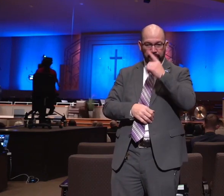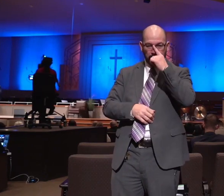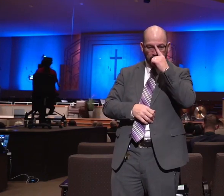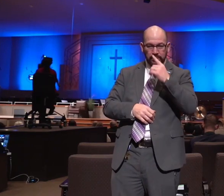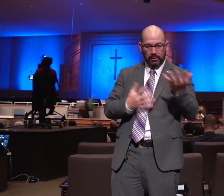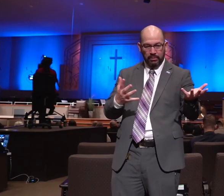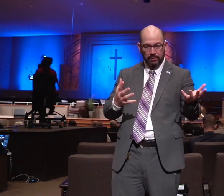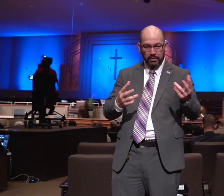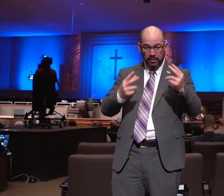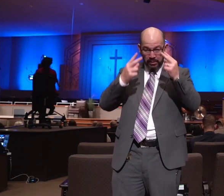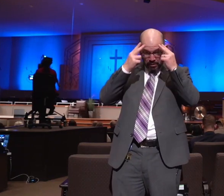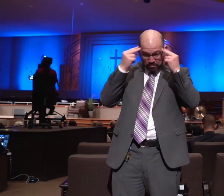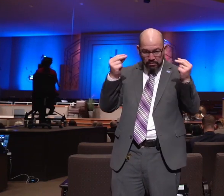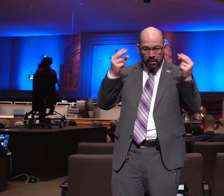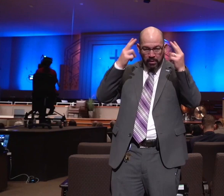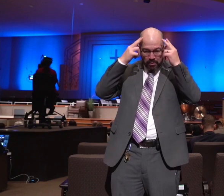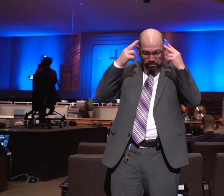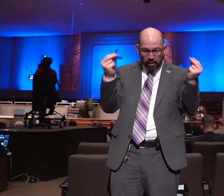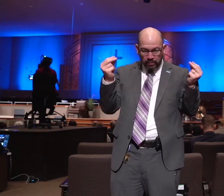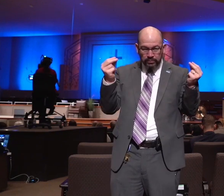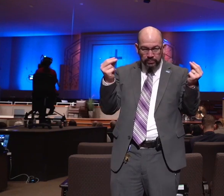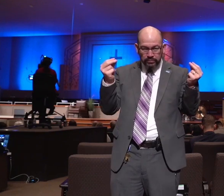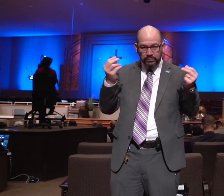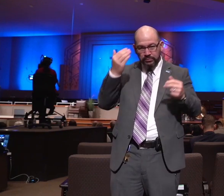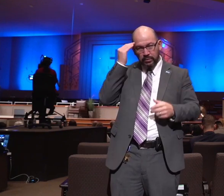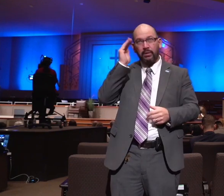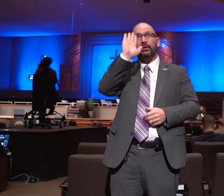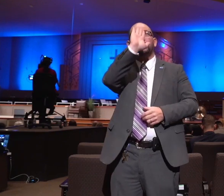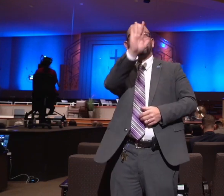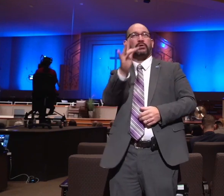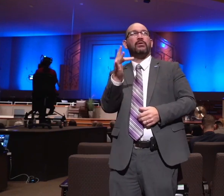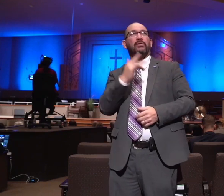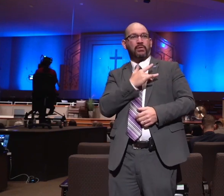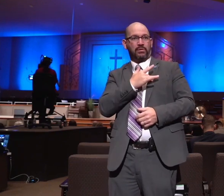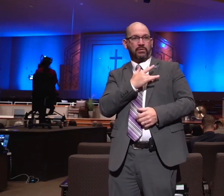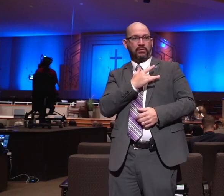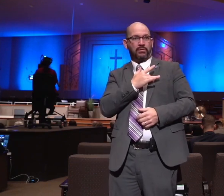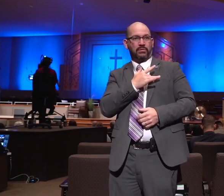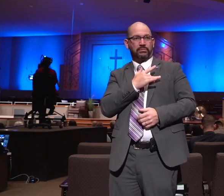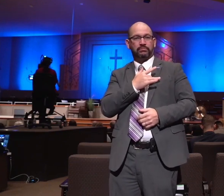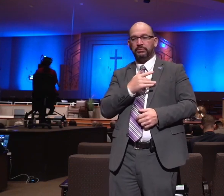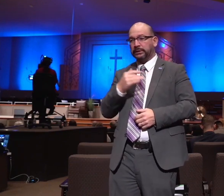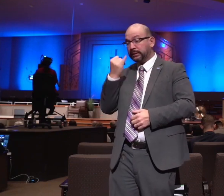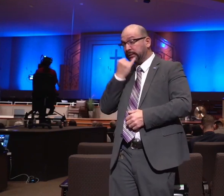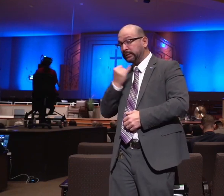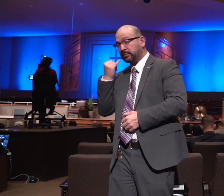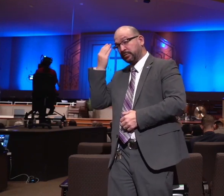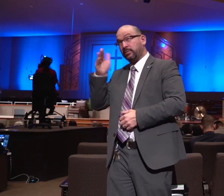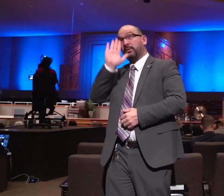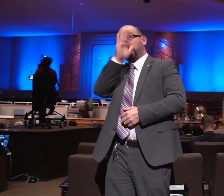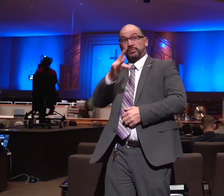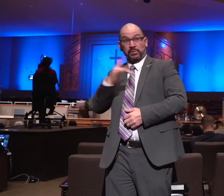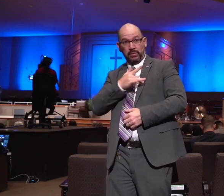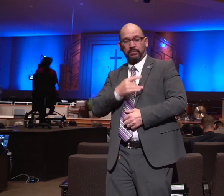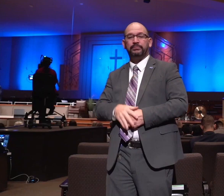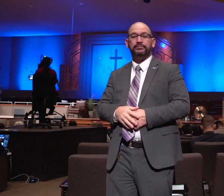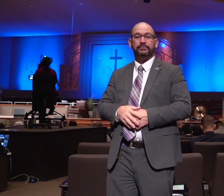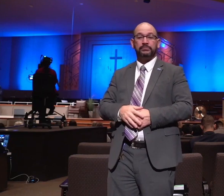they weren't instructed they weren't commanded David I don't think knew they went